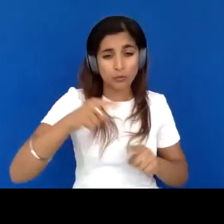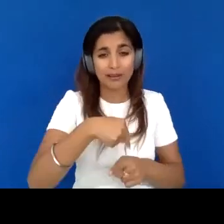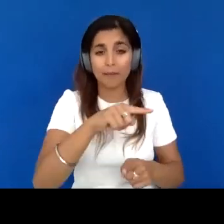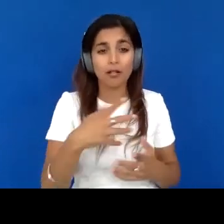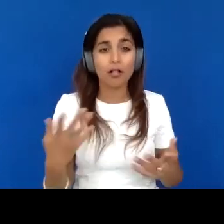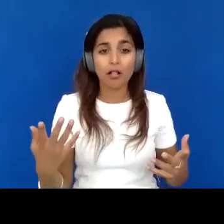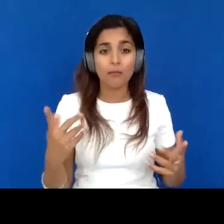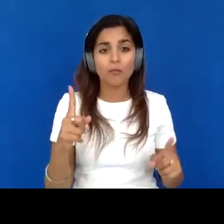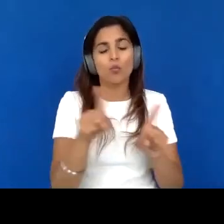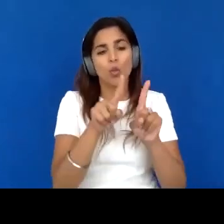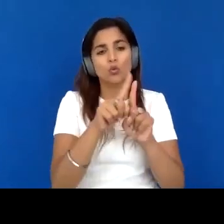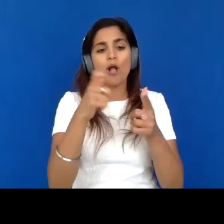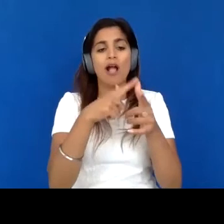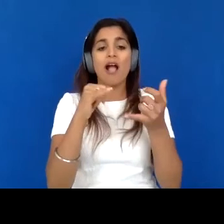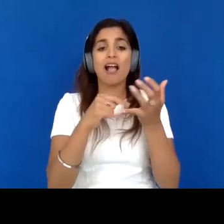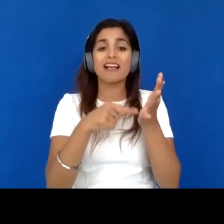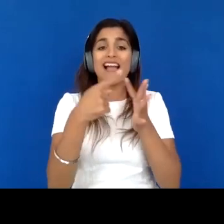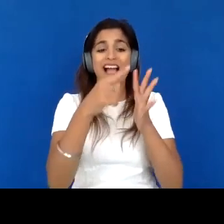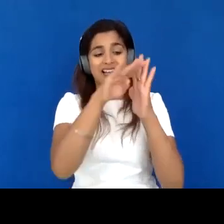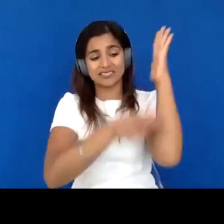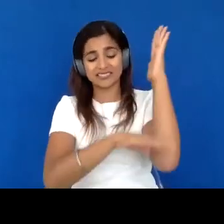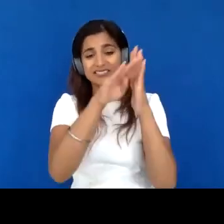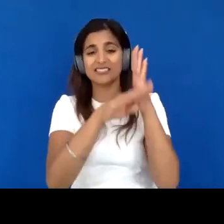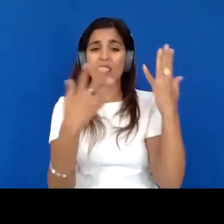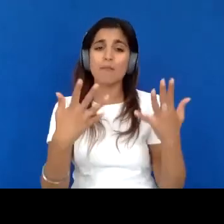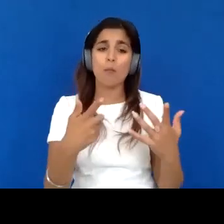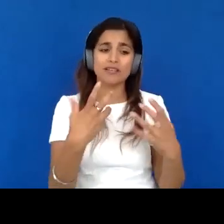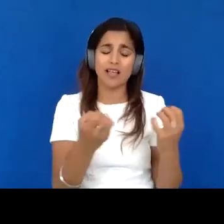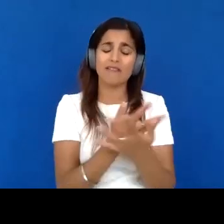xenophobic violence of the current Indian state my hope is that academics